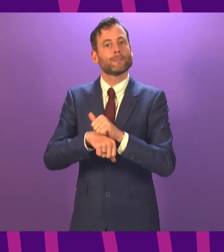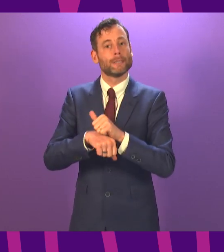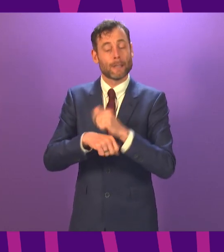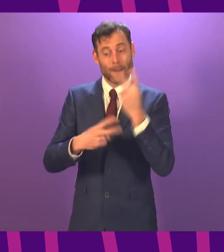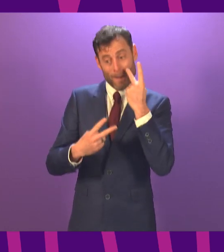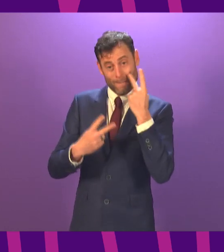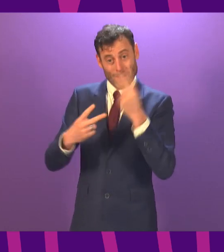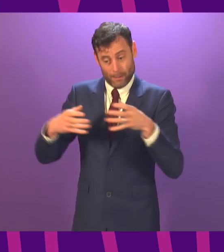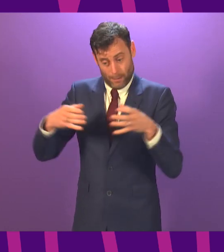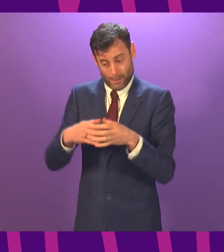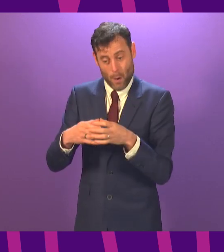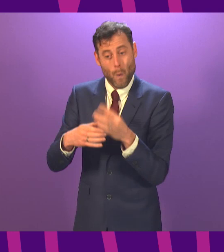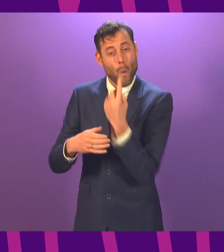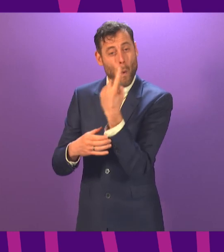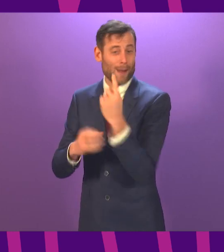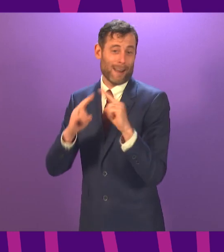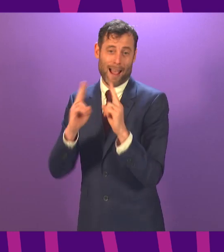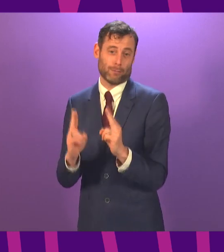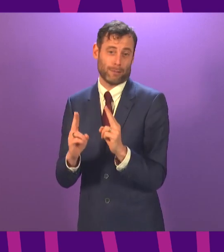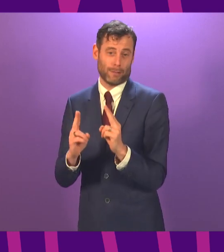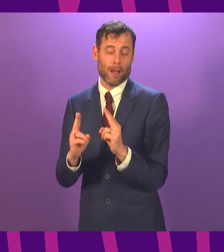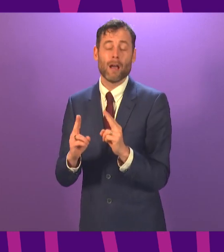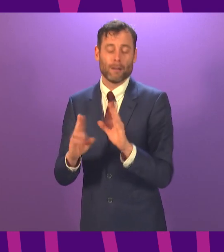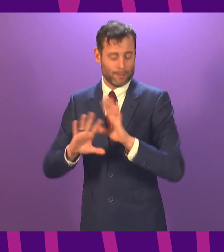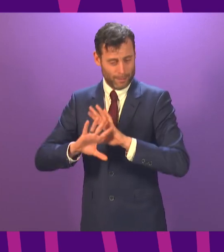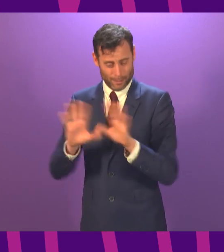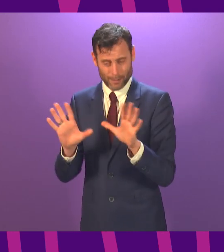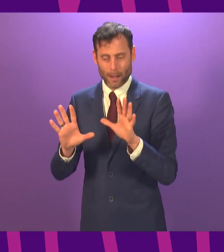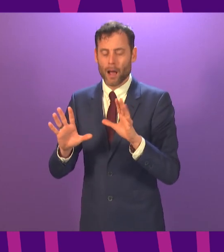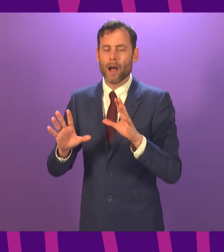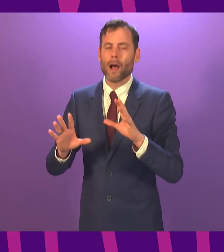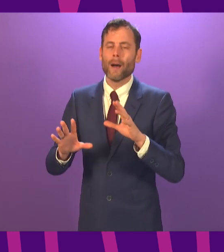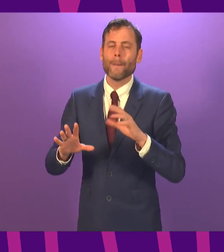and in your own home. Please do not meet other people indoors if you can possibly avoid it.